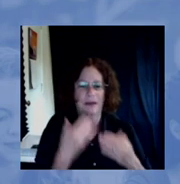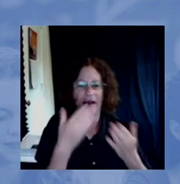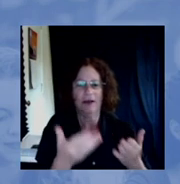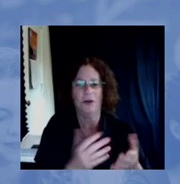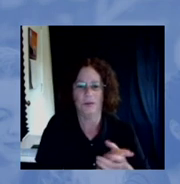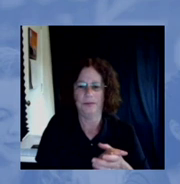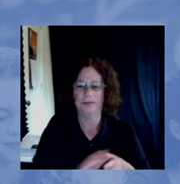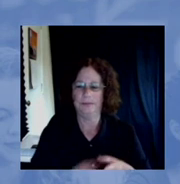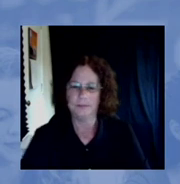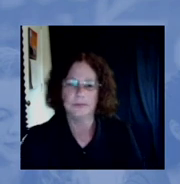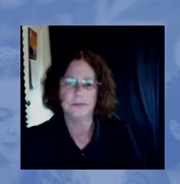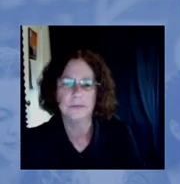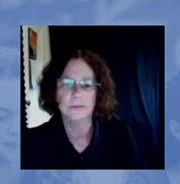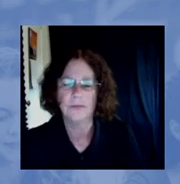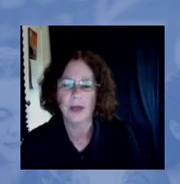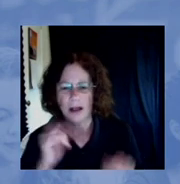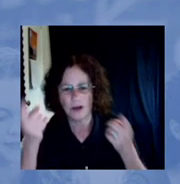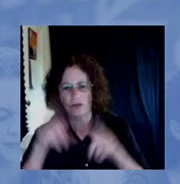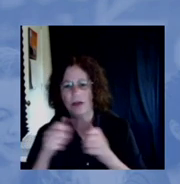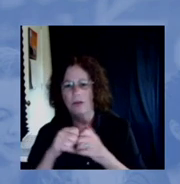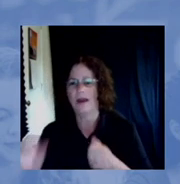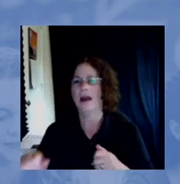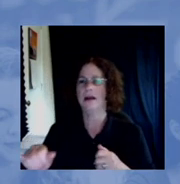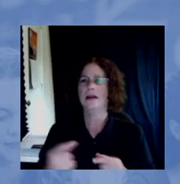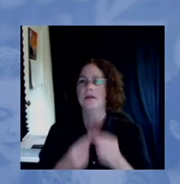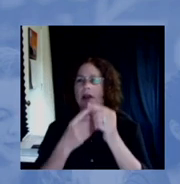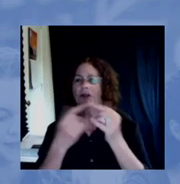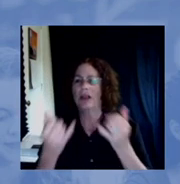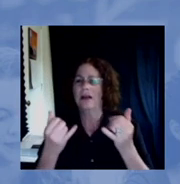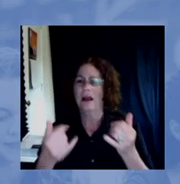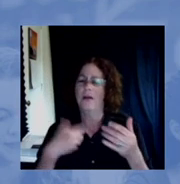I ABSOLUTELY AGREE WITH THAT. ESPECIALLY RIGHT NOW, I'M AFRAID THAT THE